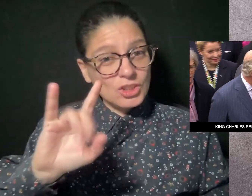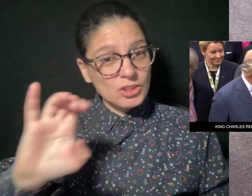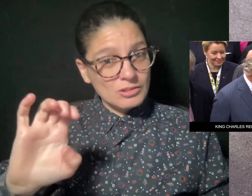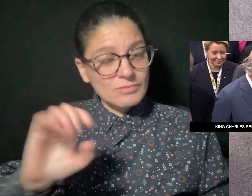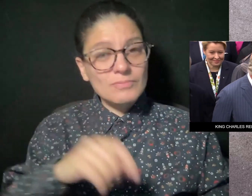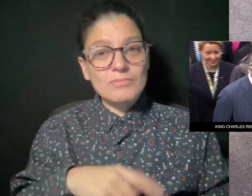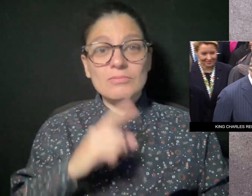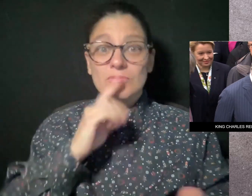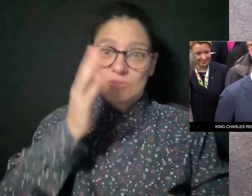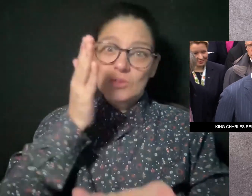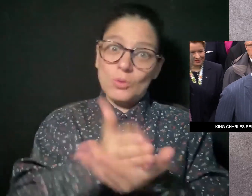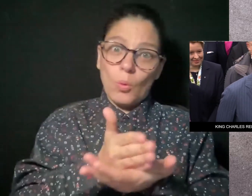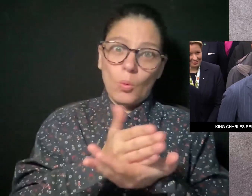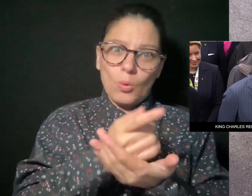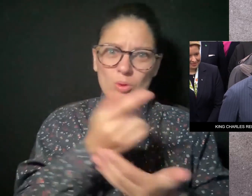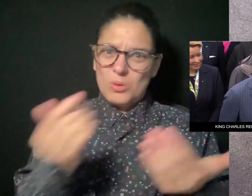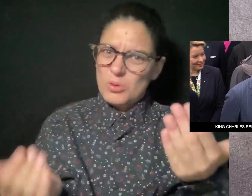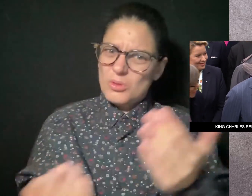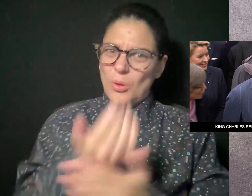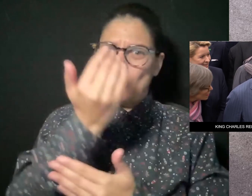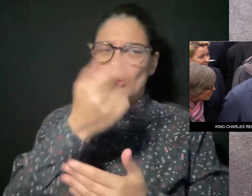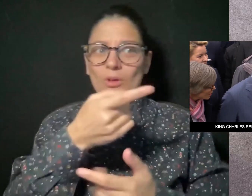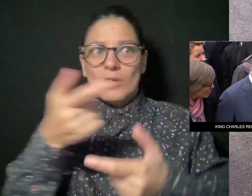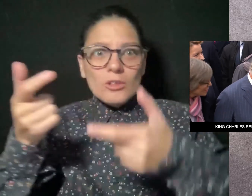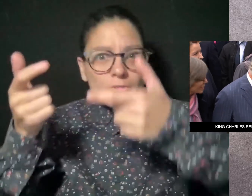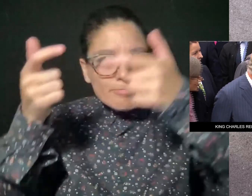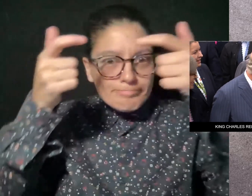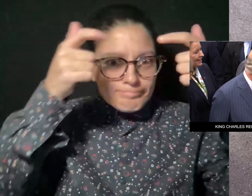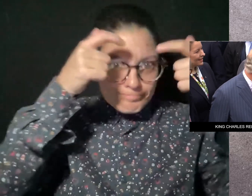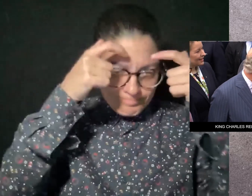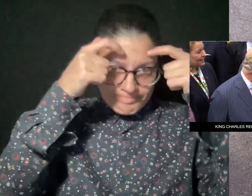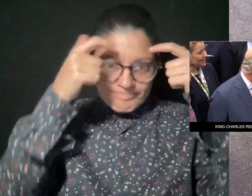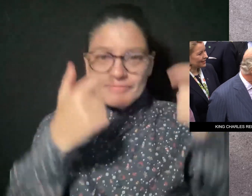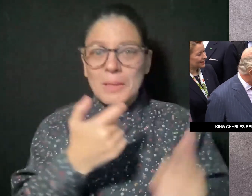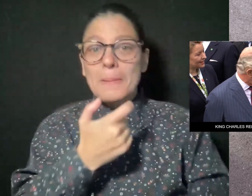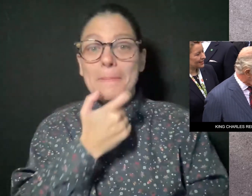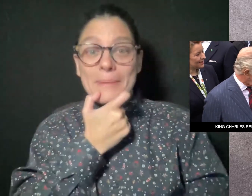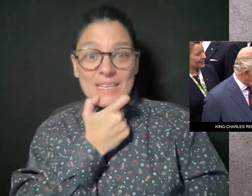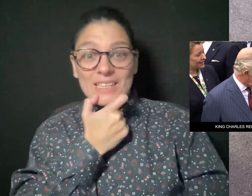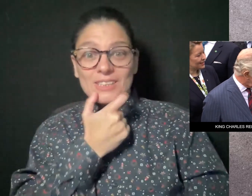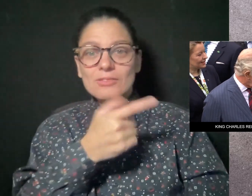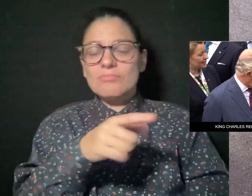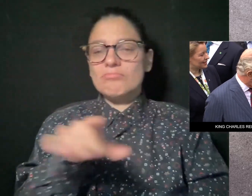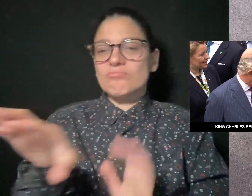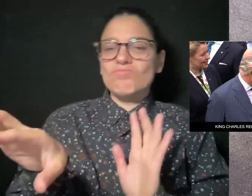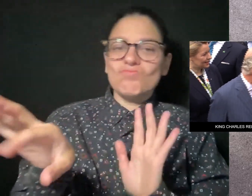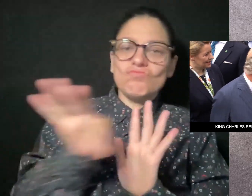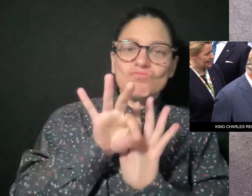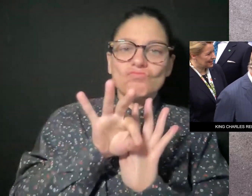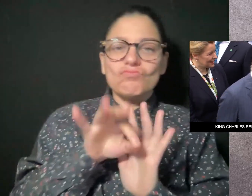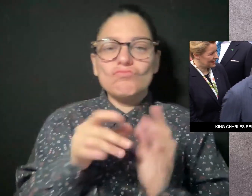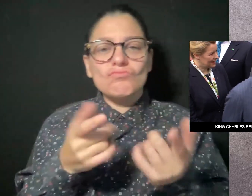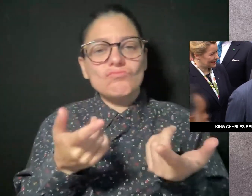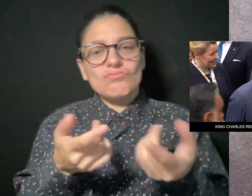that's right the newest British monarch has chosen the simple egg and cheese dish to be